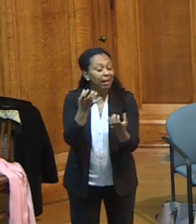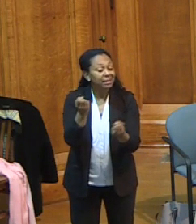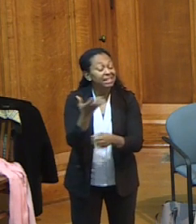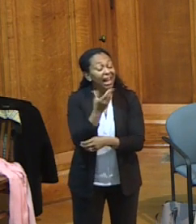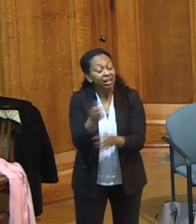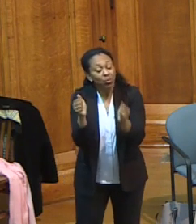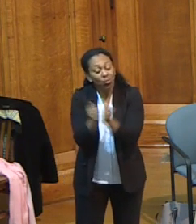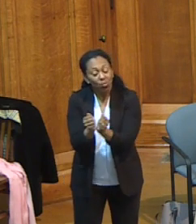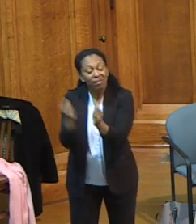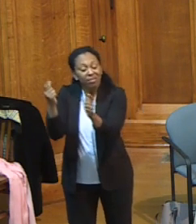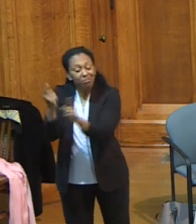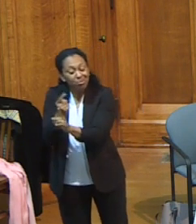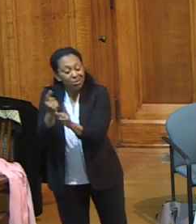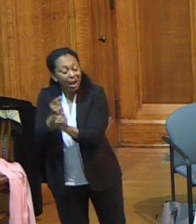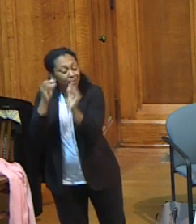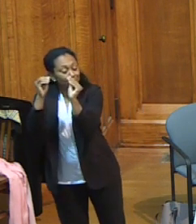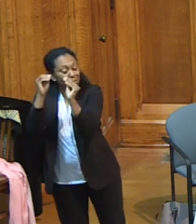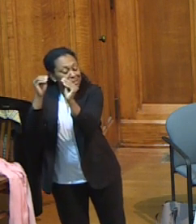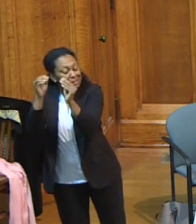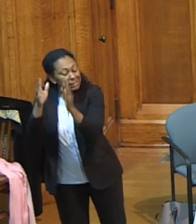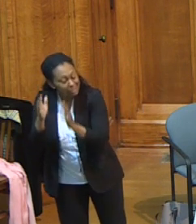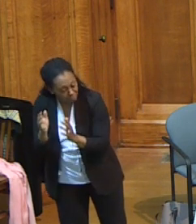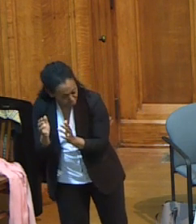or somebody like Bébian and his successors